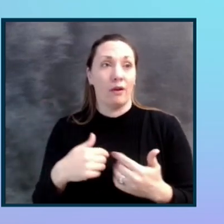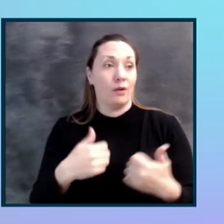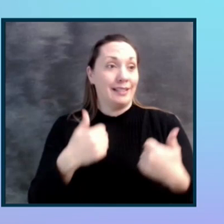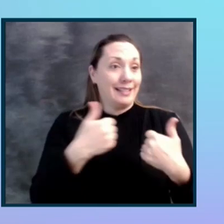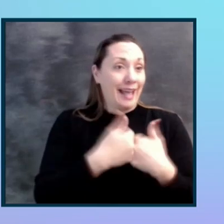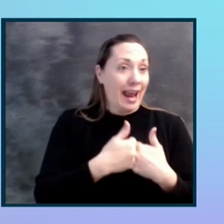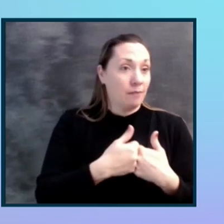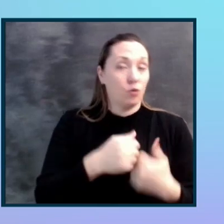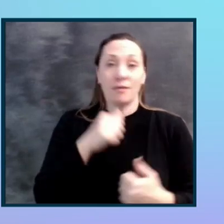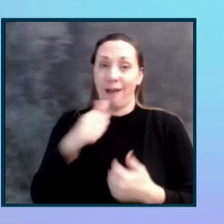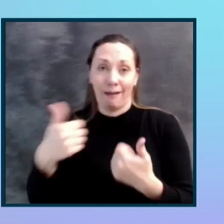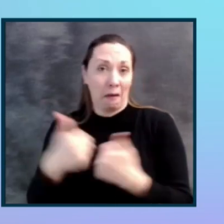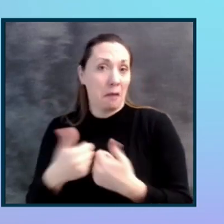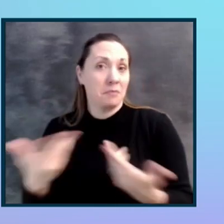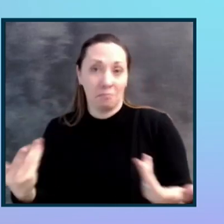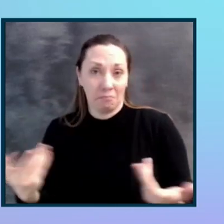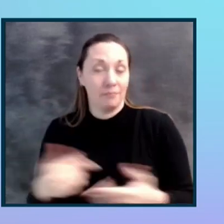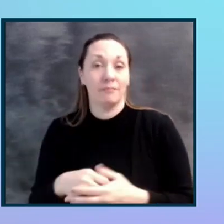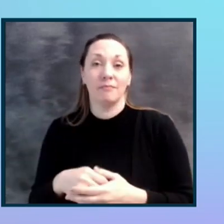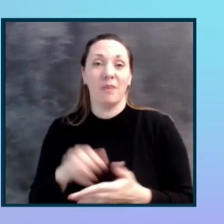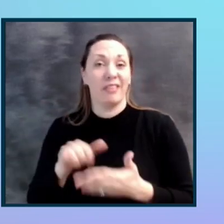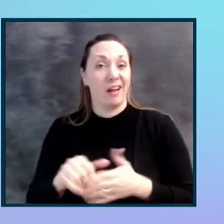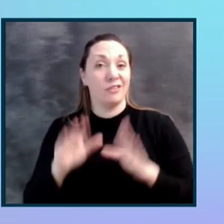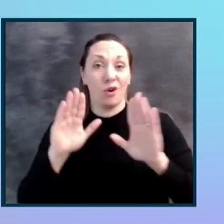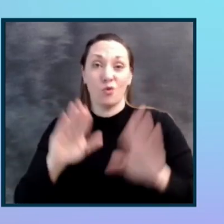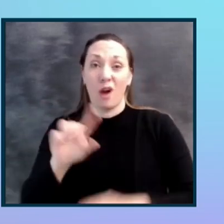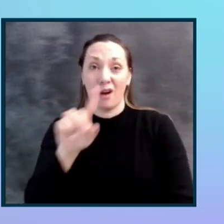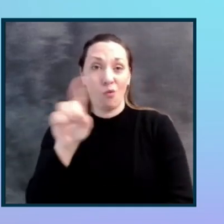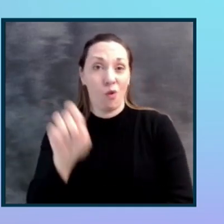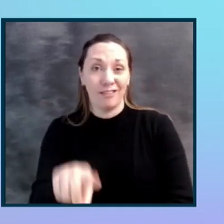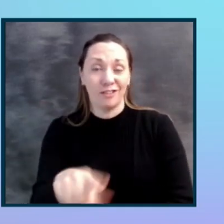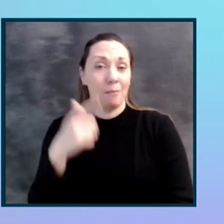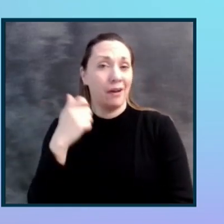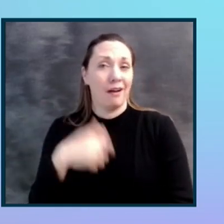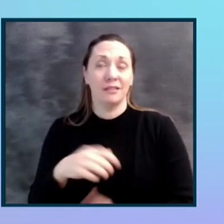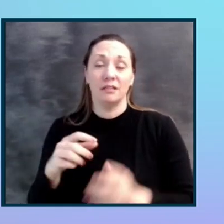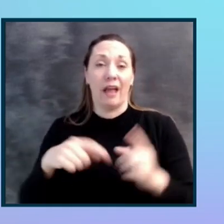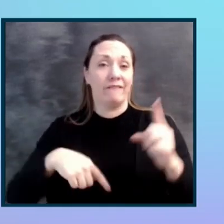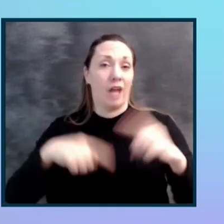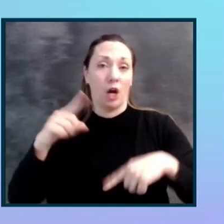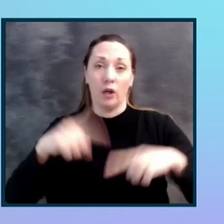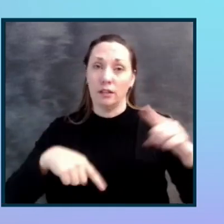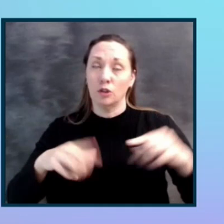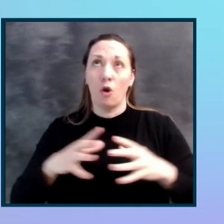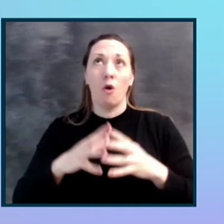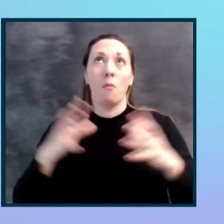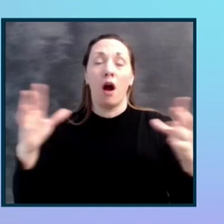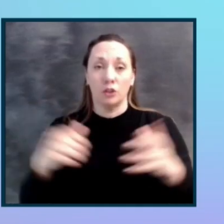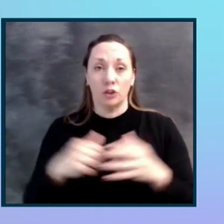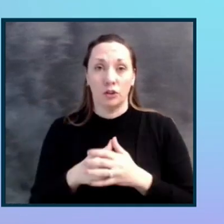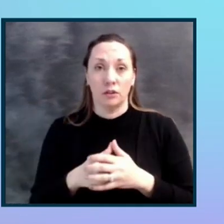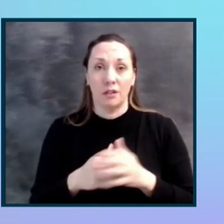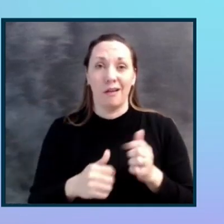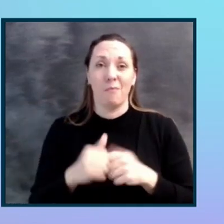And you know, that's a great question because it varies so much and it, you could have, you know, multiple consultants that say different things.